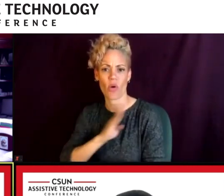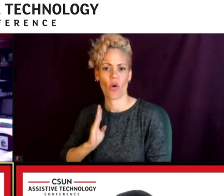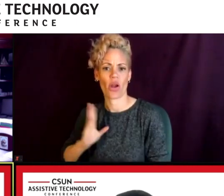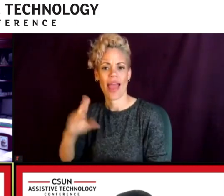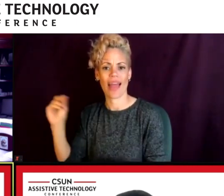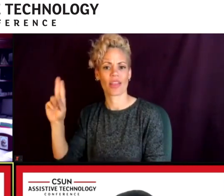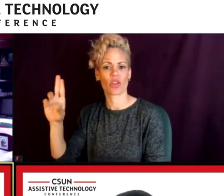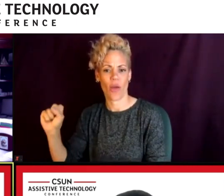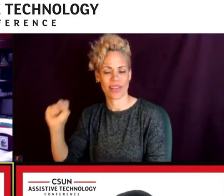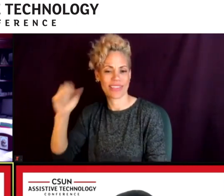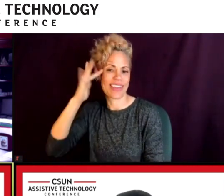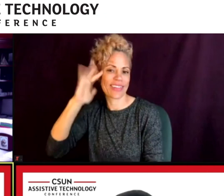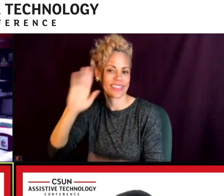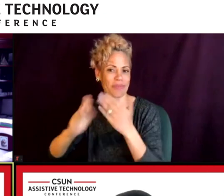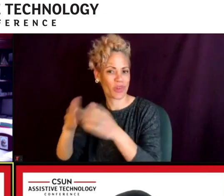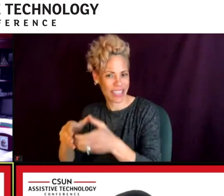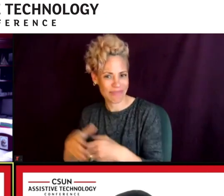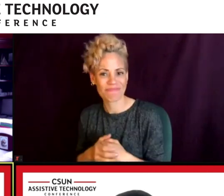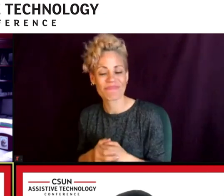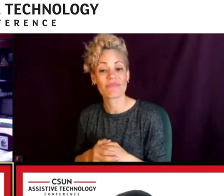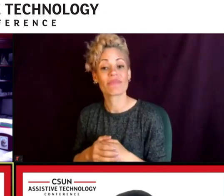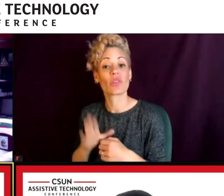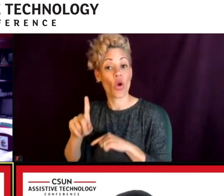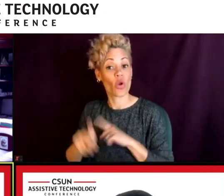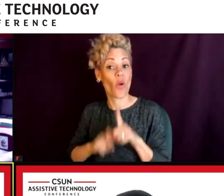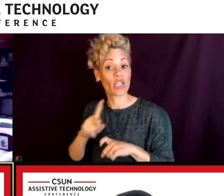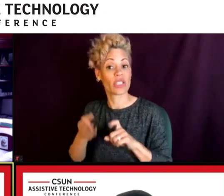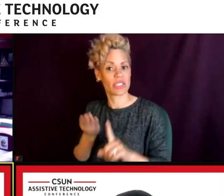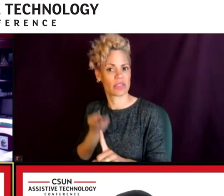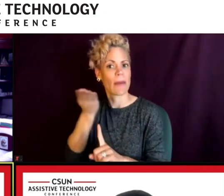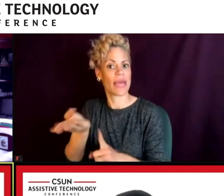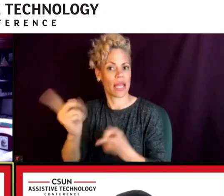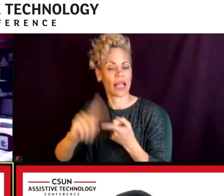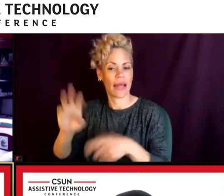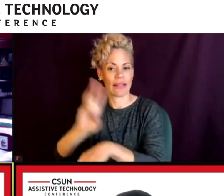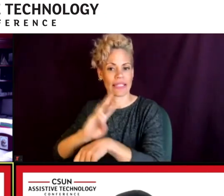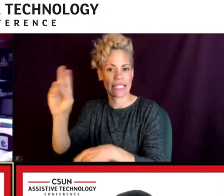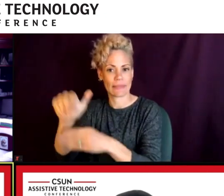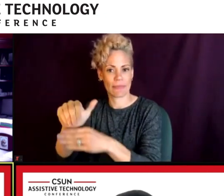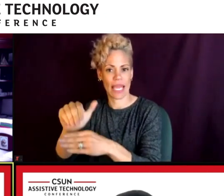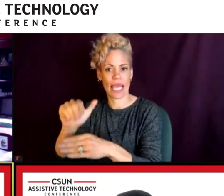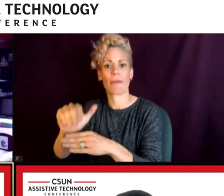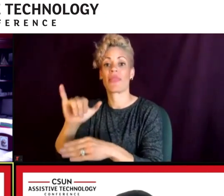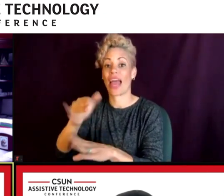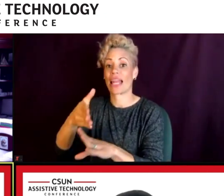You can submit questions for these up until 6:00 PM the night before each presentation.